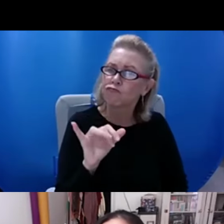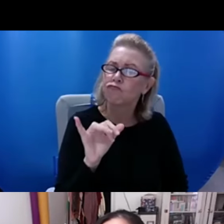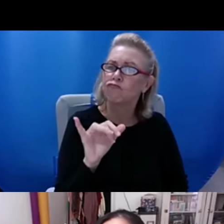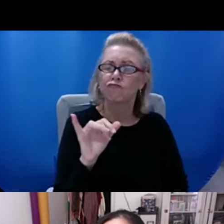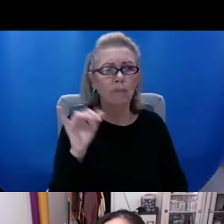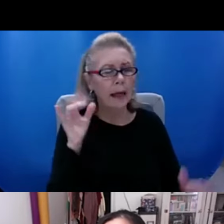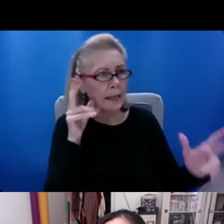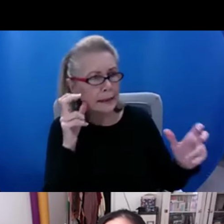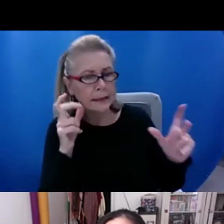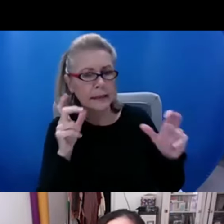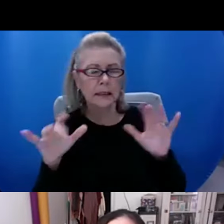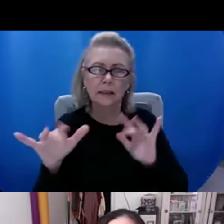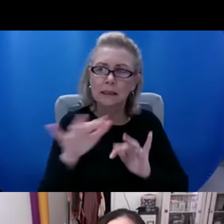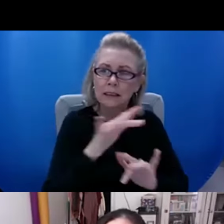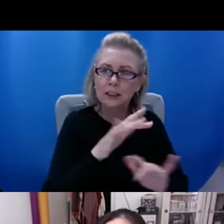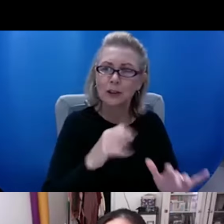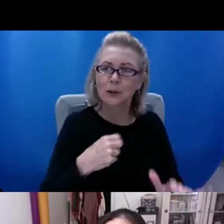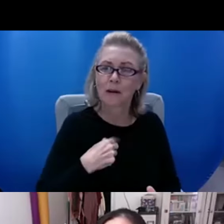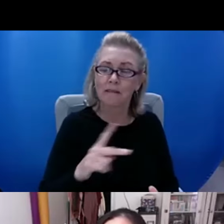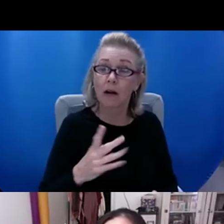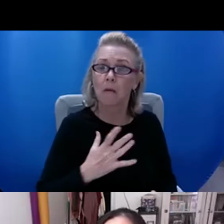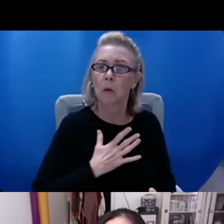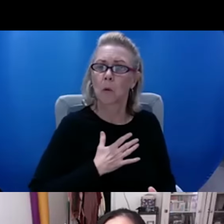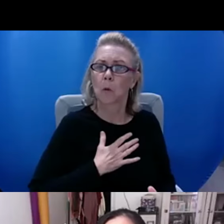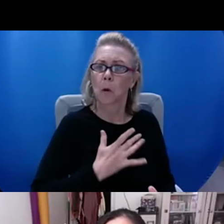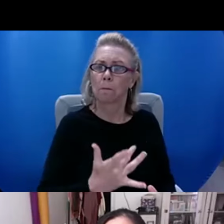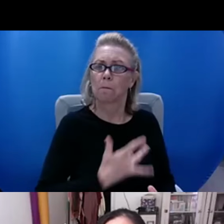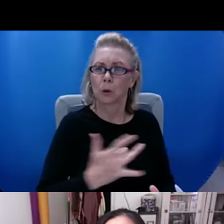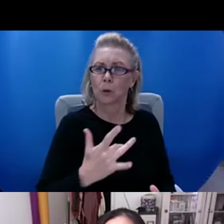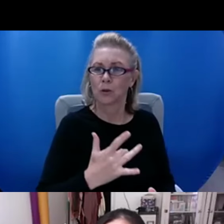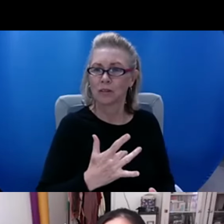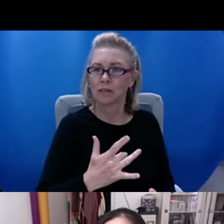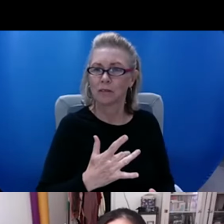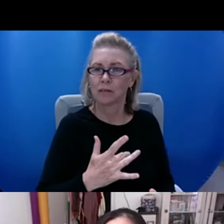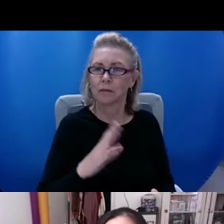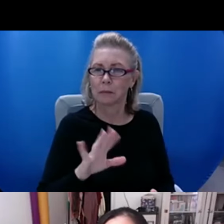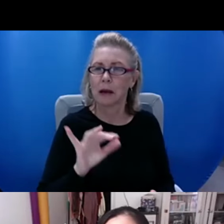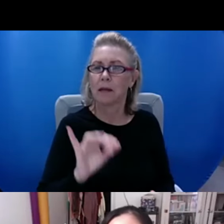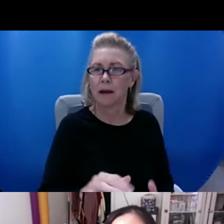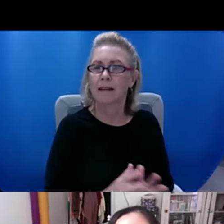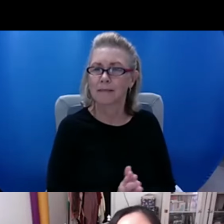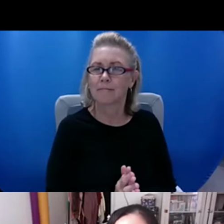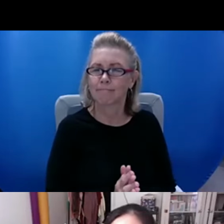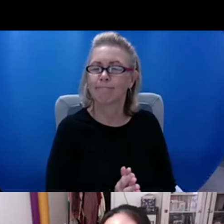feeling, so I was very moved by that gesture and it was very very nice to talk with